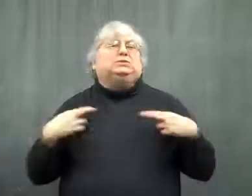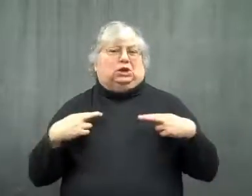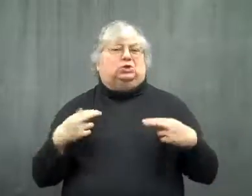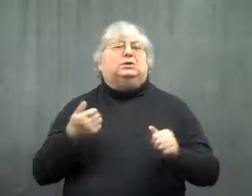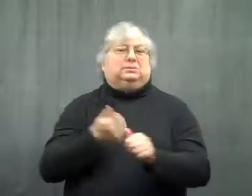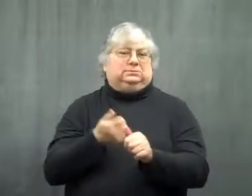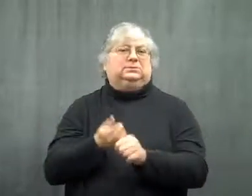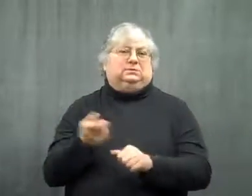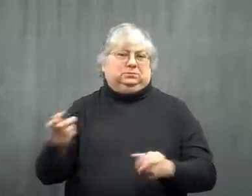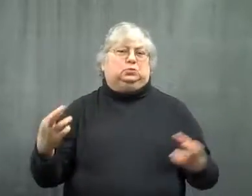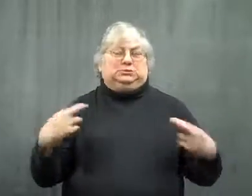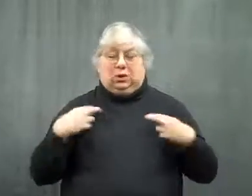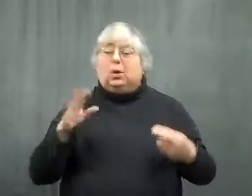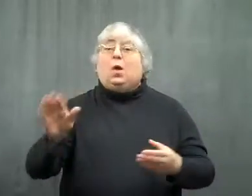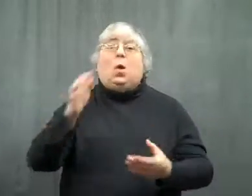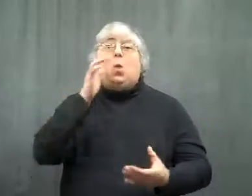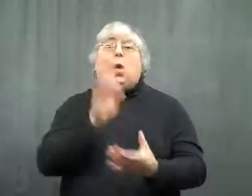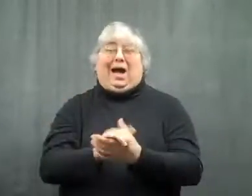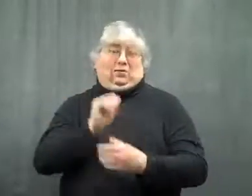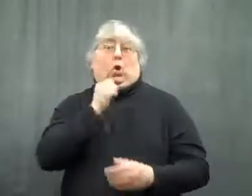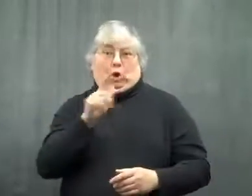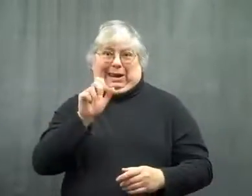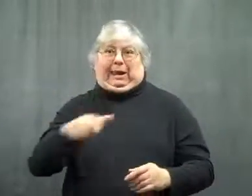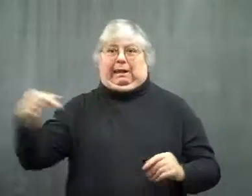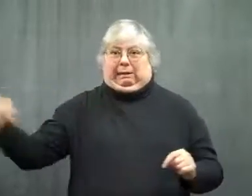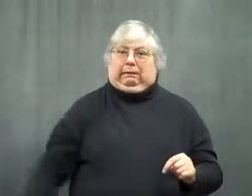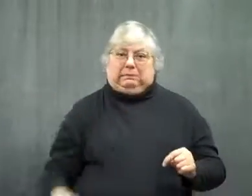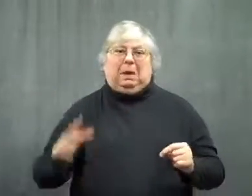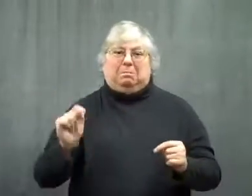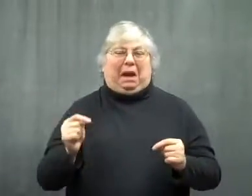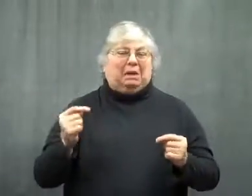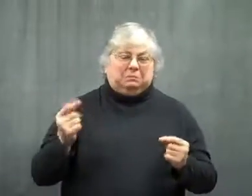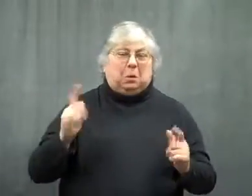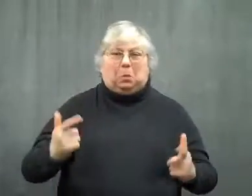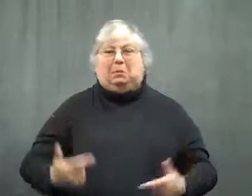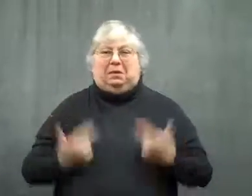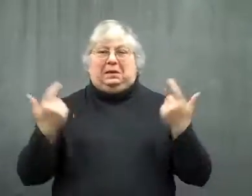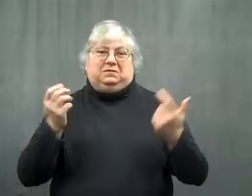He was retired, and his wife was hit in the leg, but will survive.